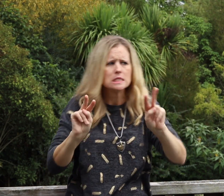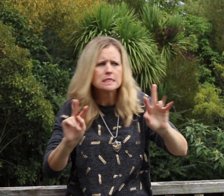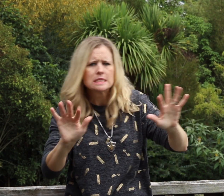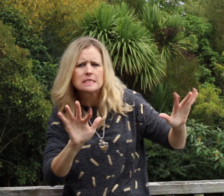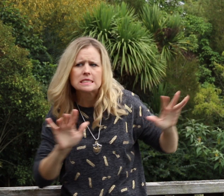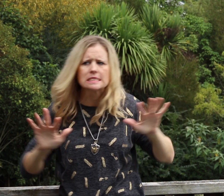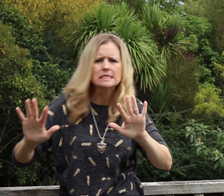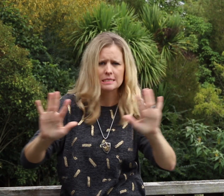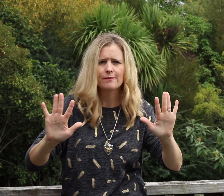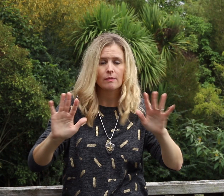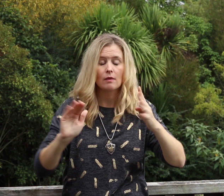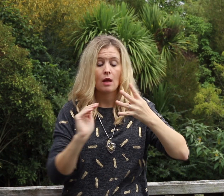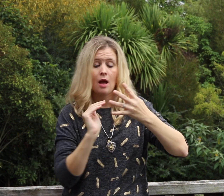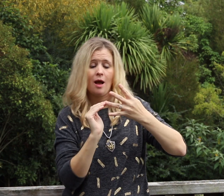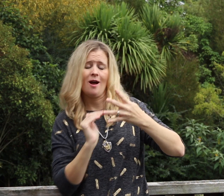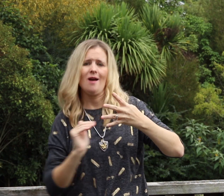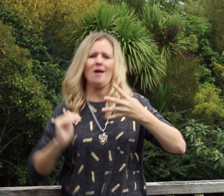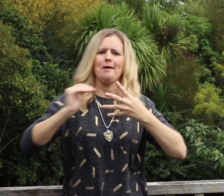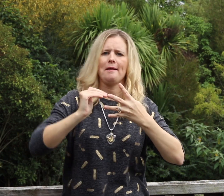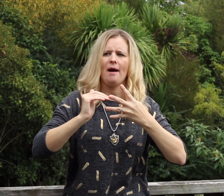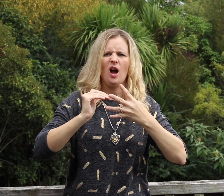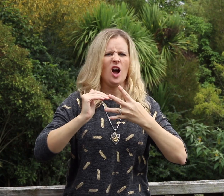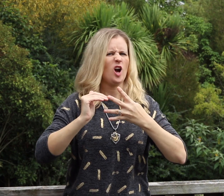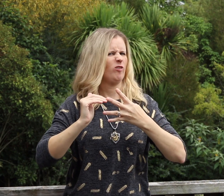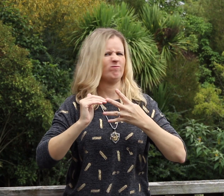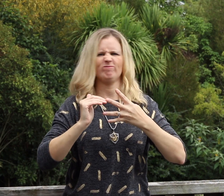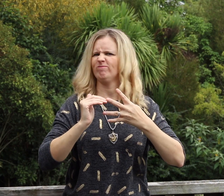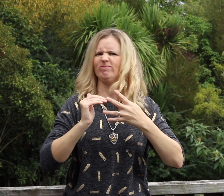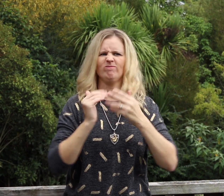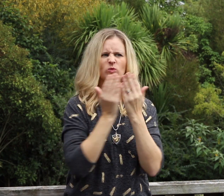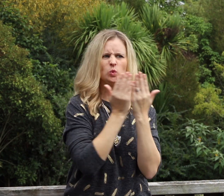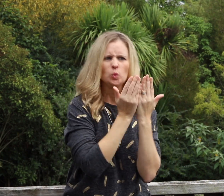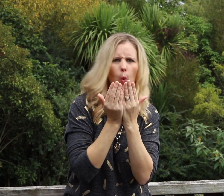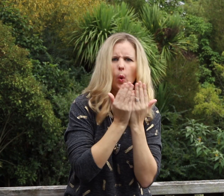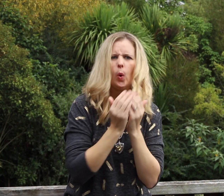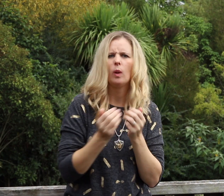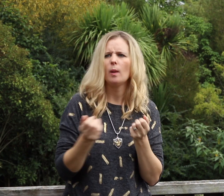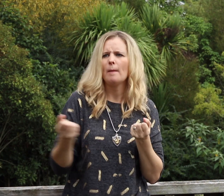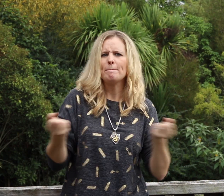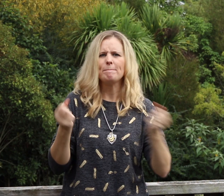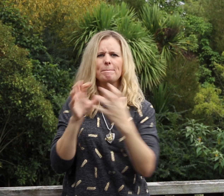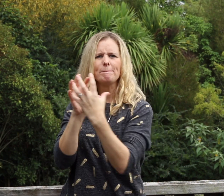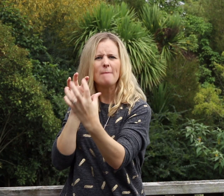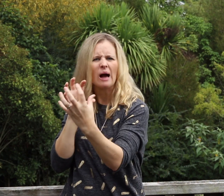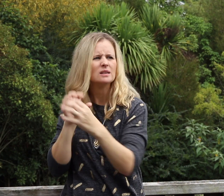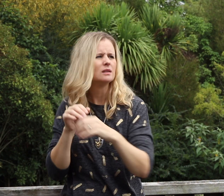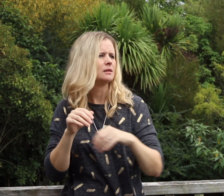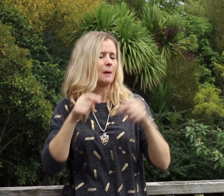with schools, buses and businesses starting to close down.